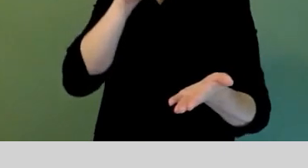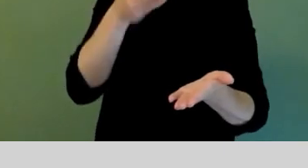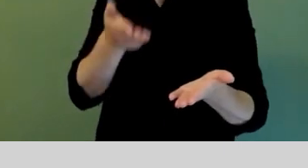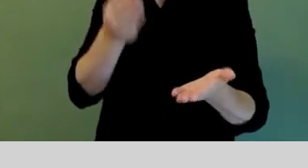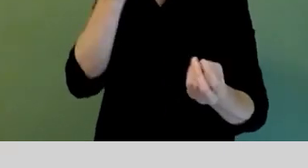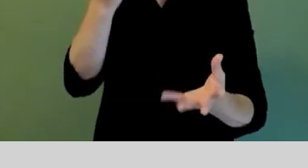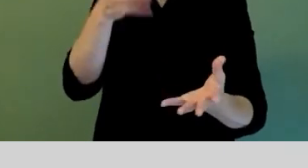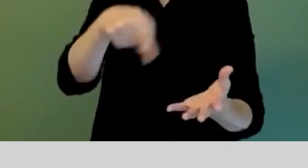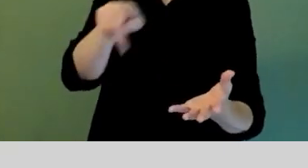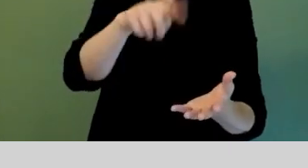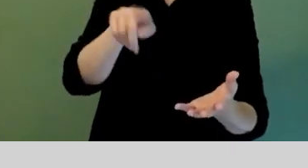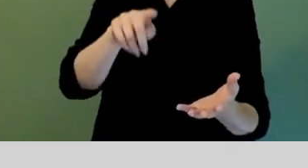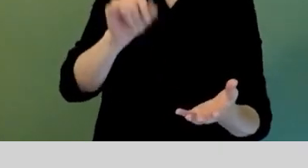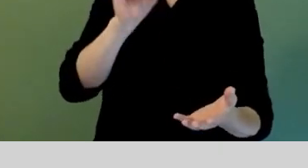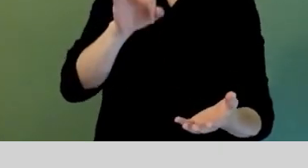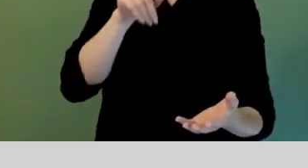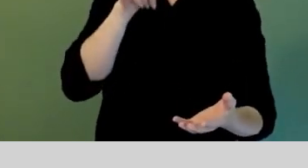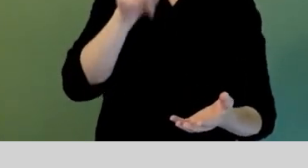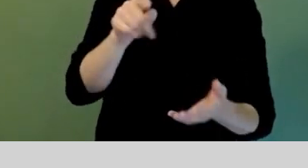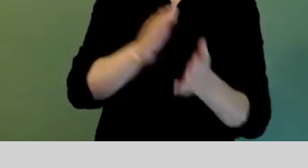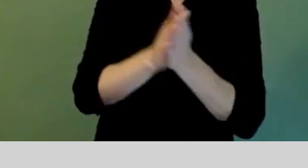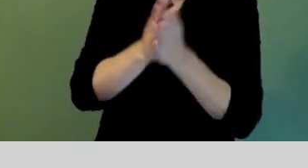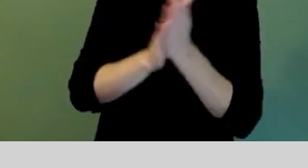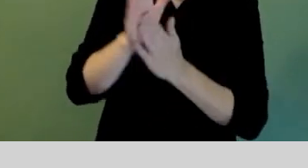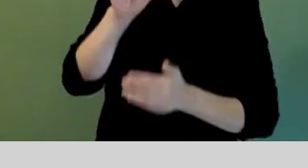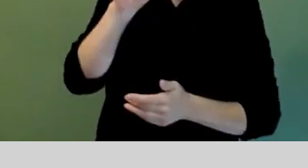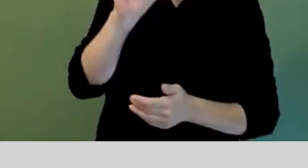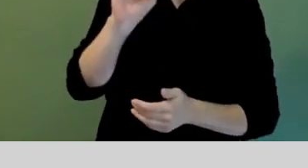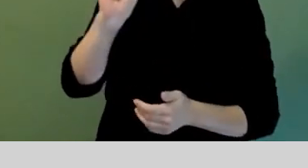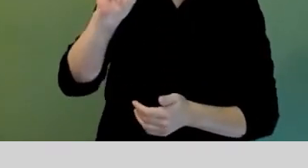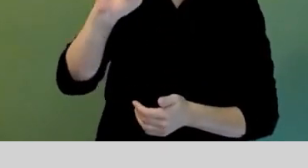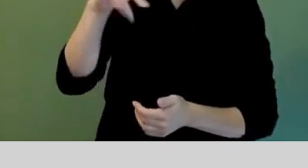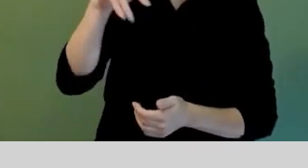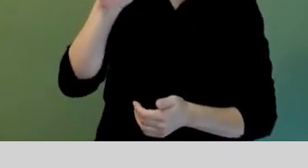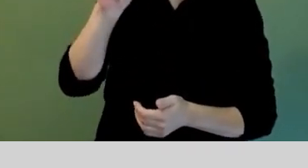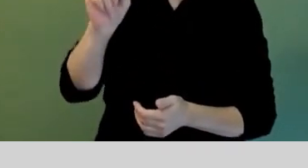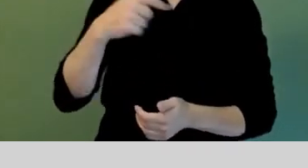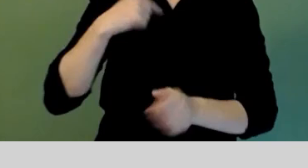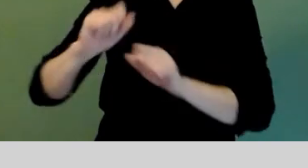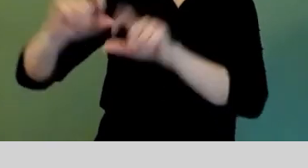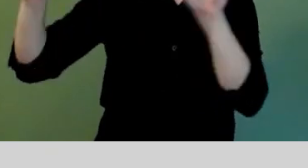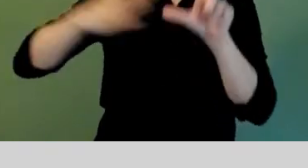If you're up to code snippets, I'm gonna share them on my website at chrisjrn.com.